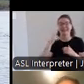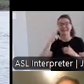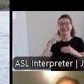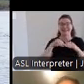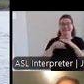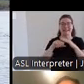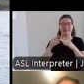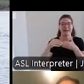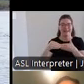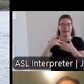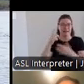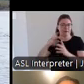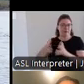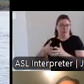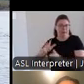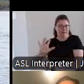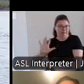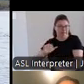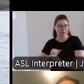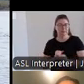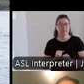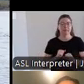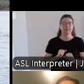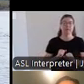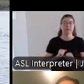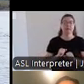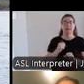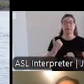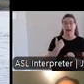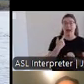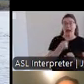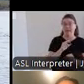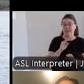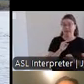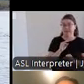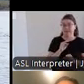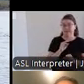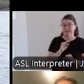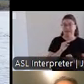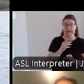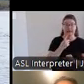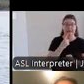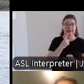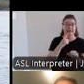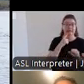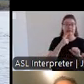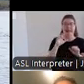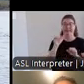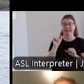Um, so for example, Manifold does have something here where they say, their annotation feature is not accessible.